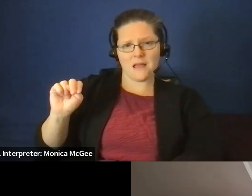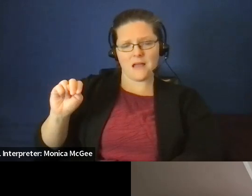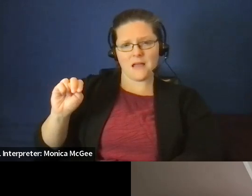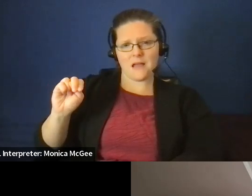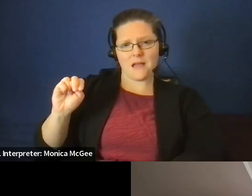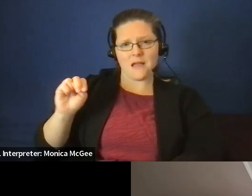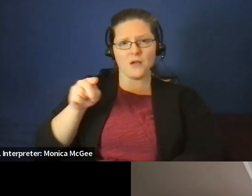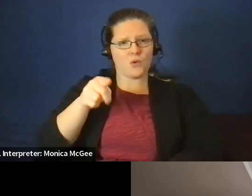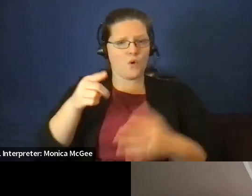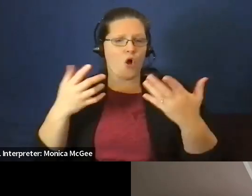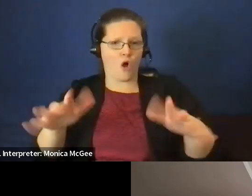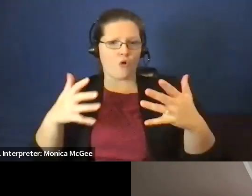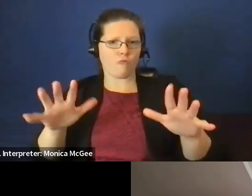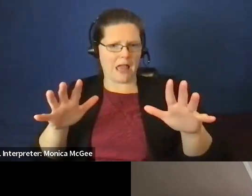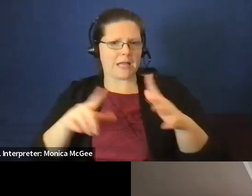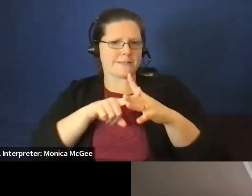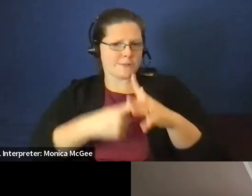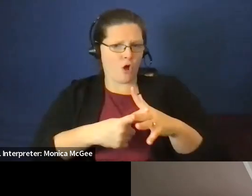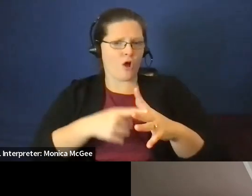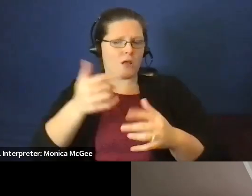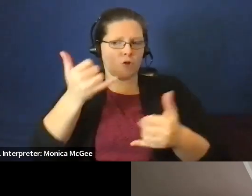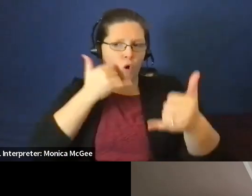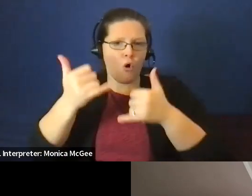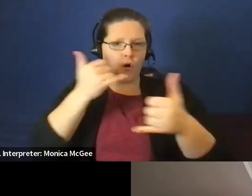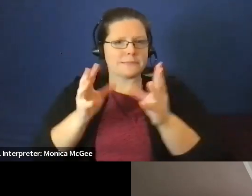opened. Beth, why don't you -- as you